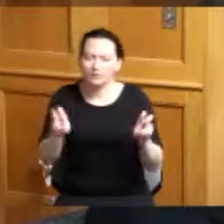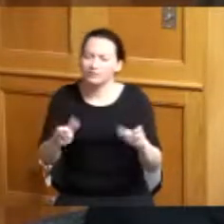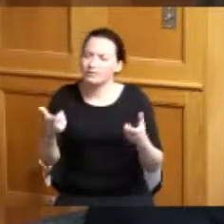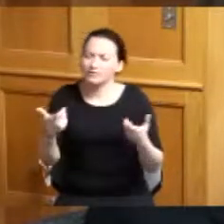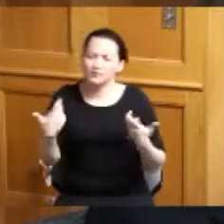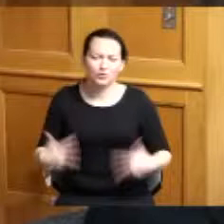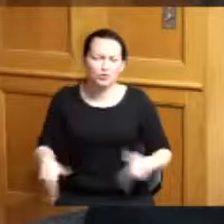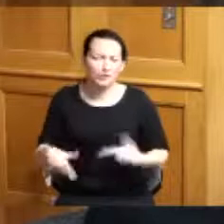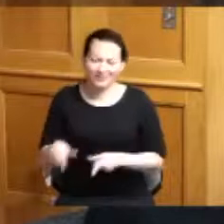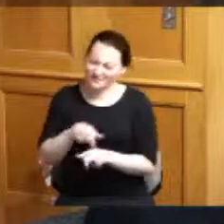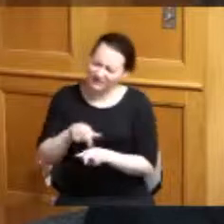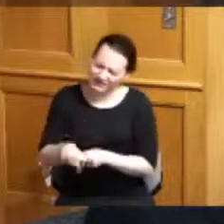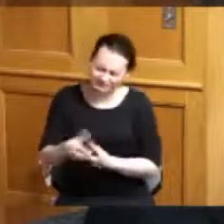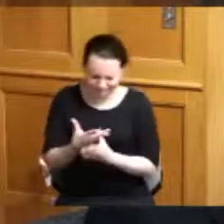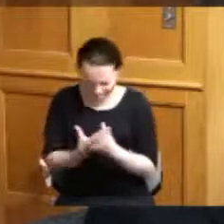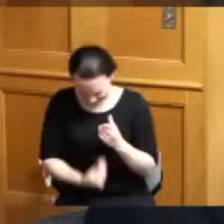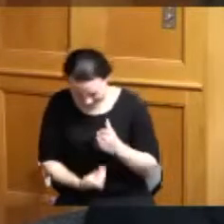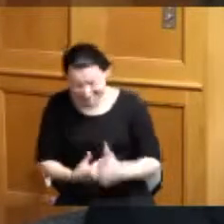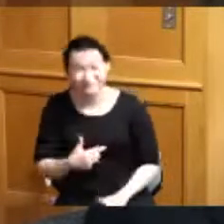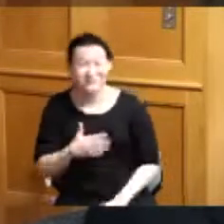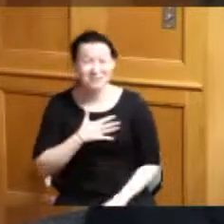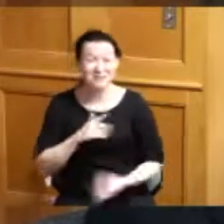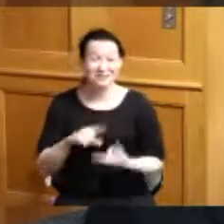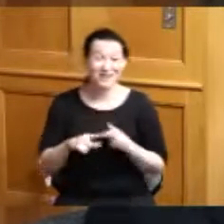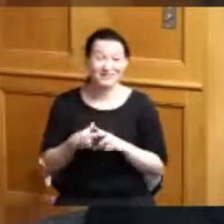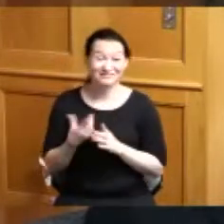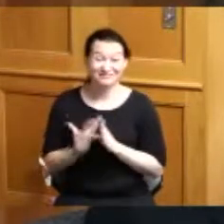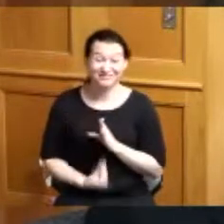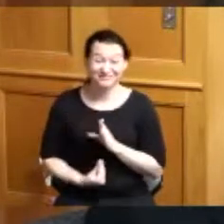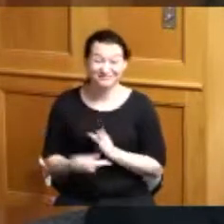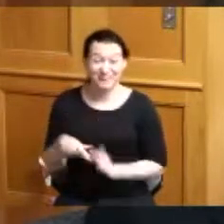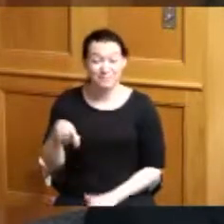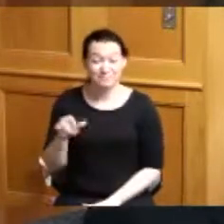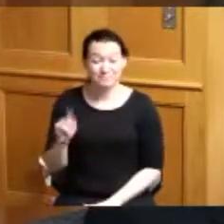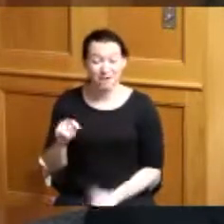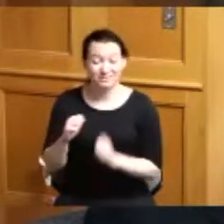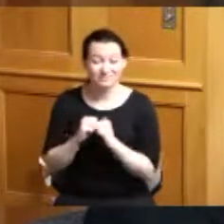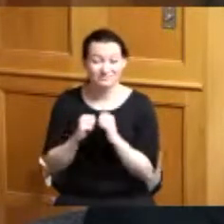in the field we've I've lost a friend you know Pat was one of the founding members of the Hamilton